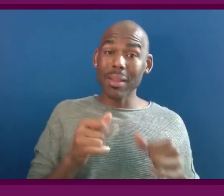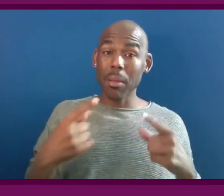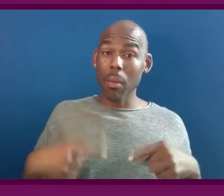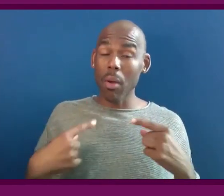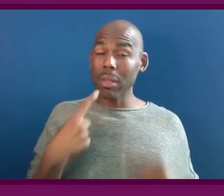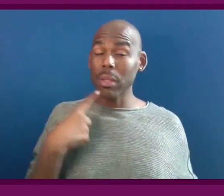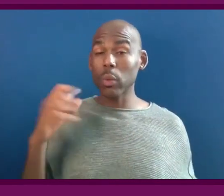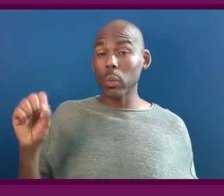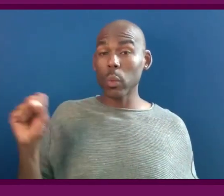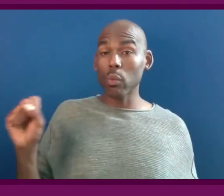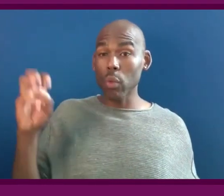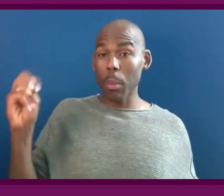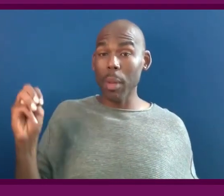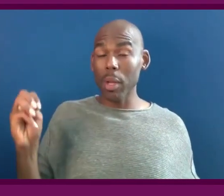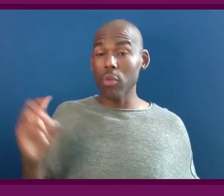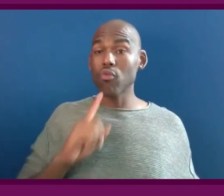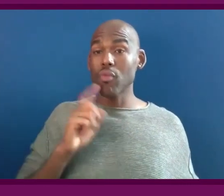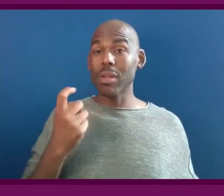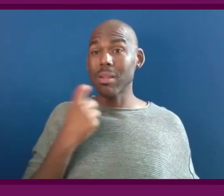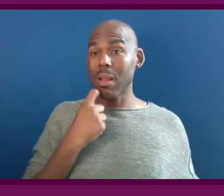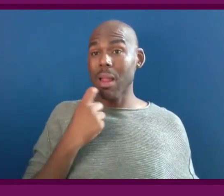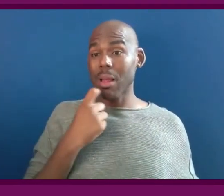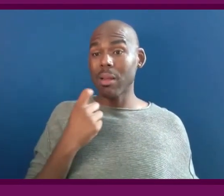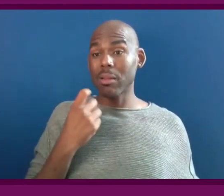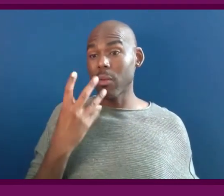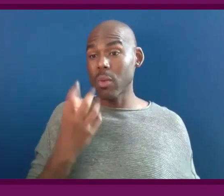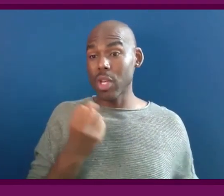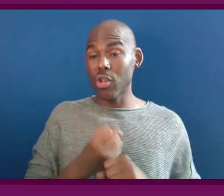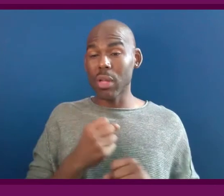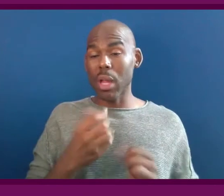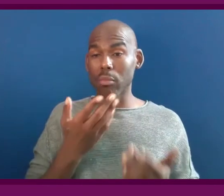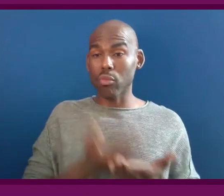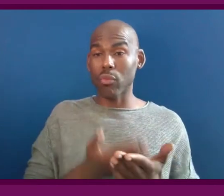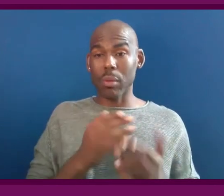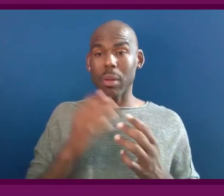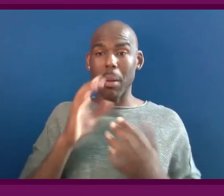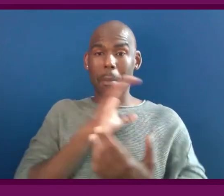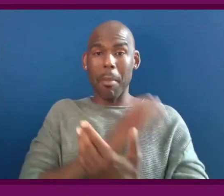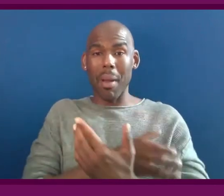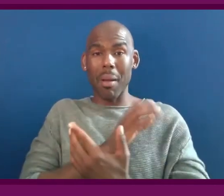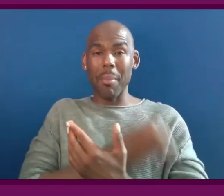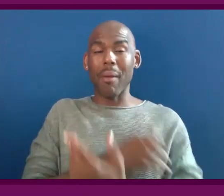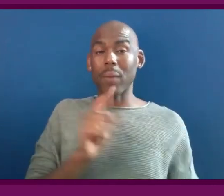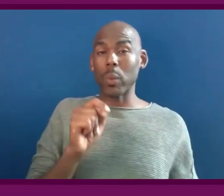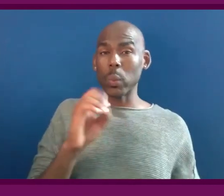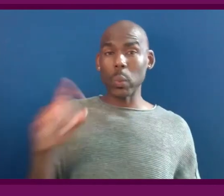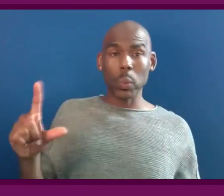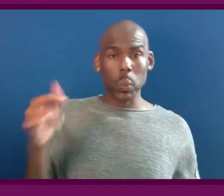and say that social media, really in the last year and a half, has proved to be such a powerful, powerful tool.